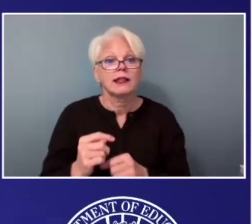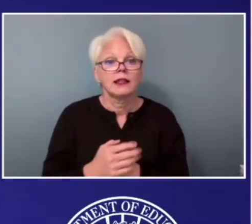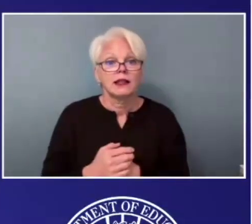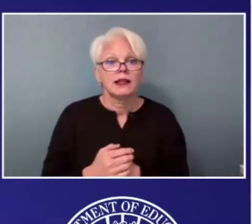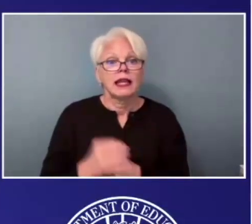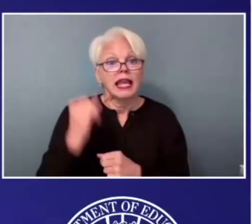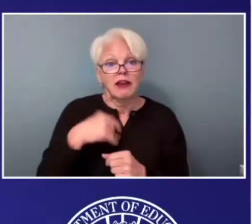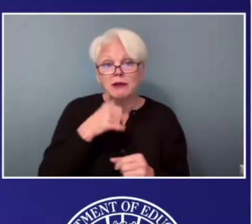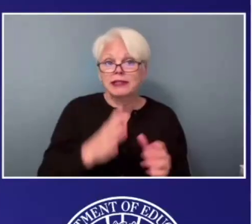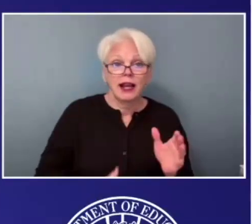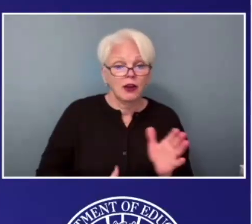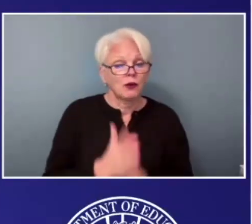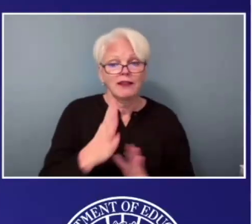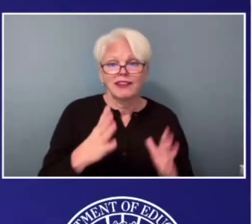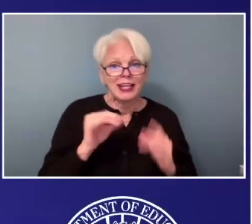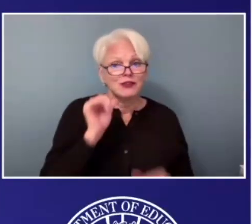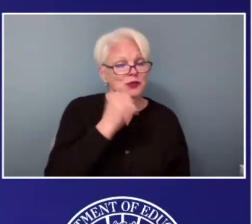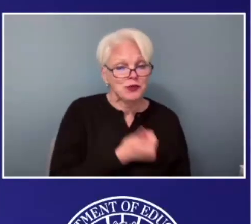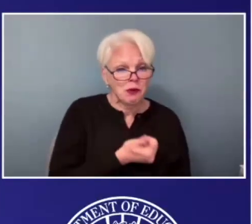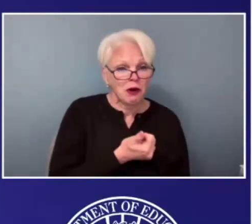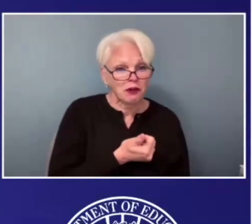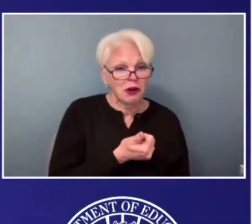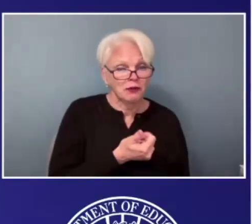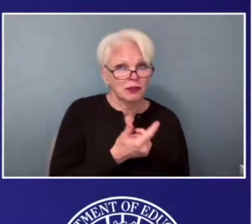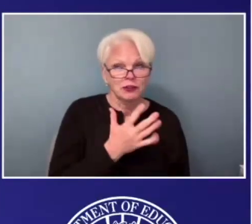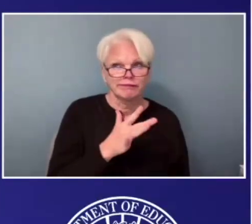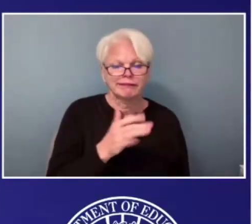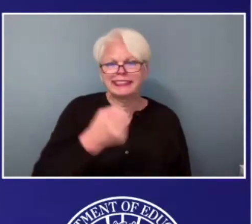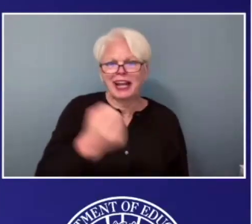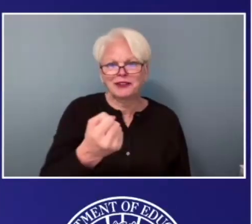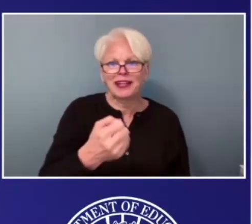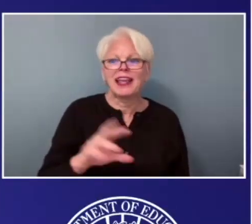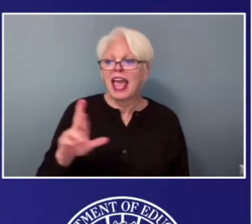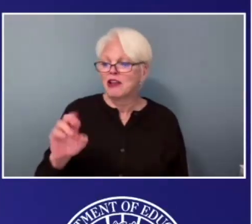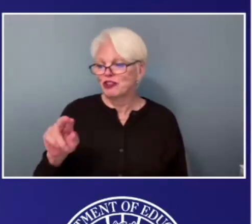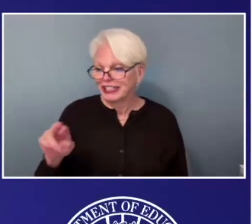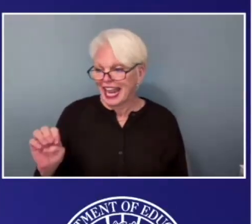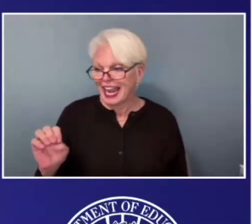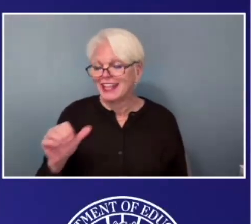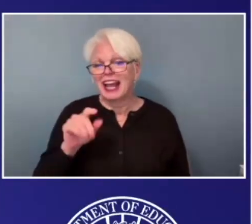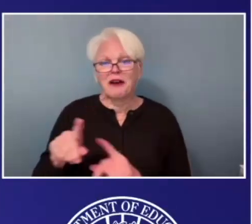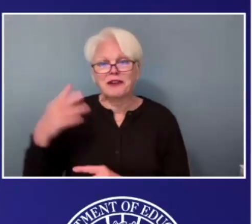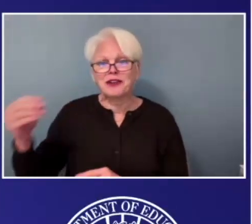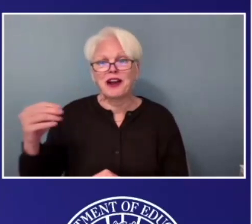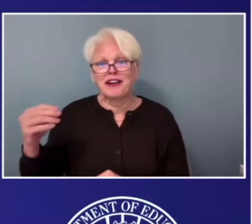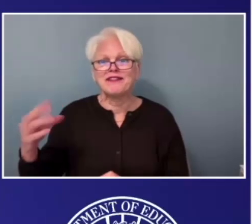vacation tomorrow -- wait, Saturday and Renee wasn't going on vacation, you would have them next week,